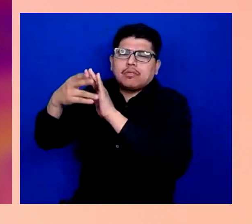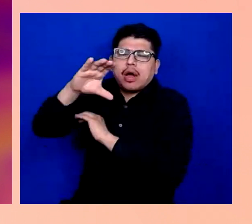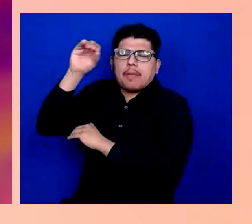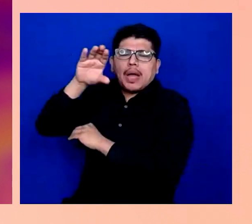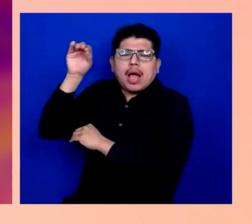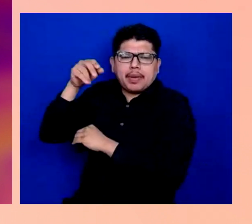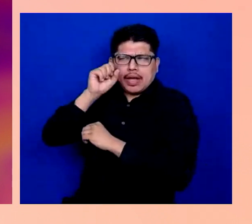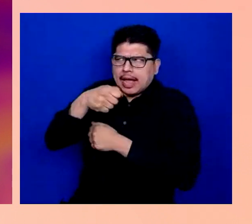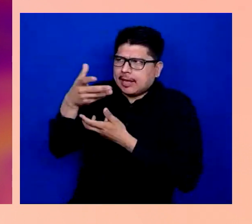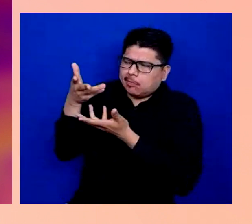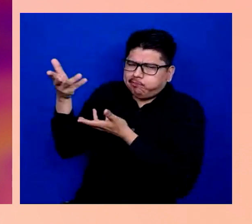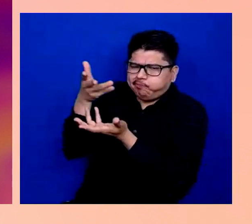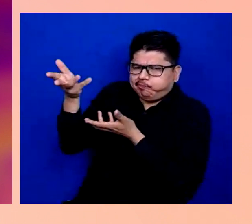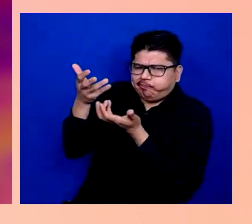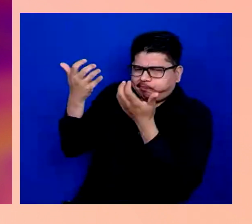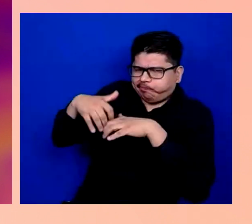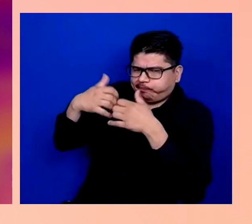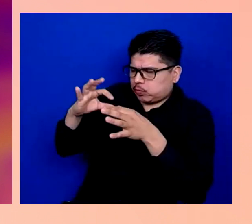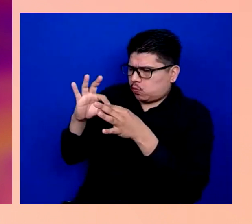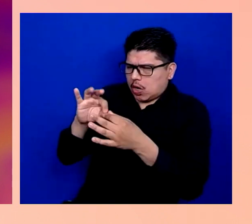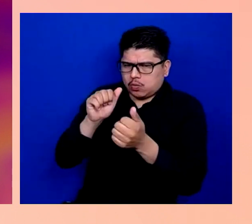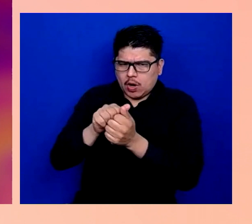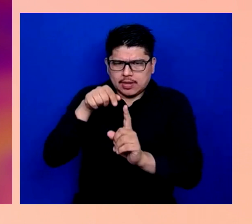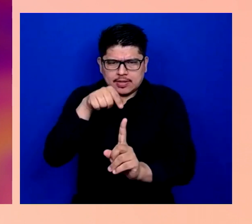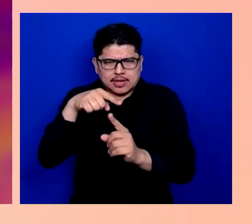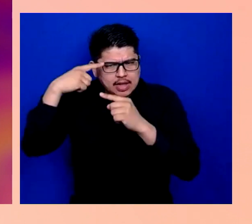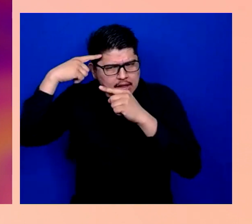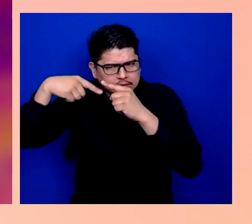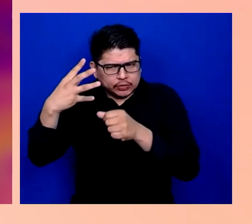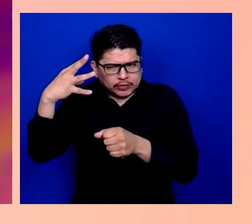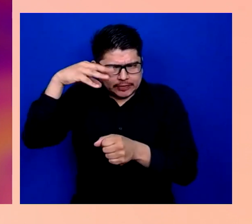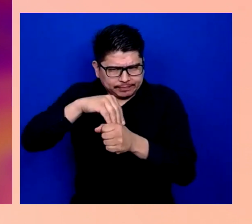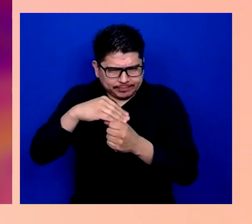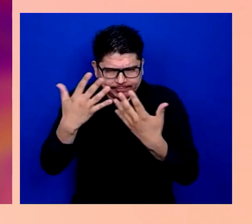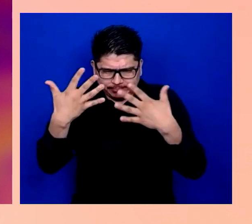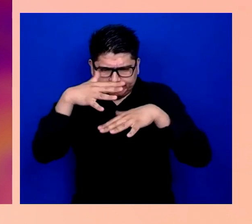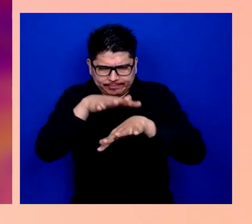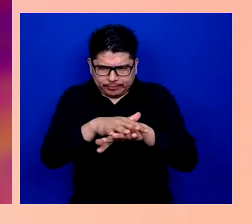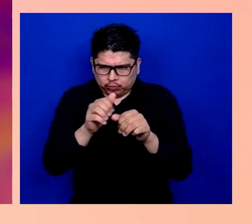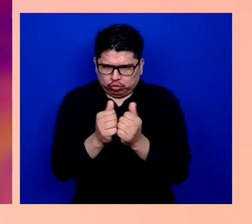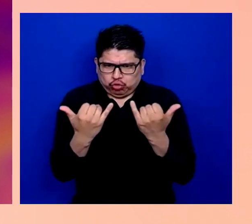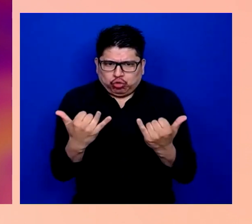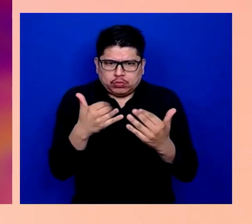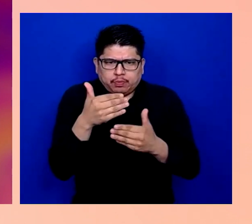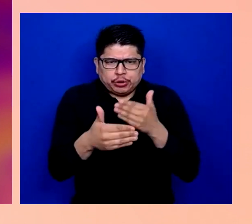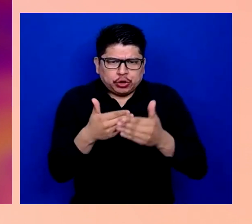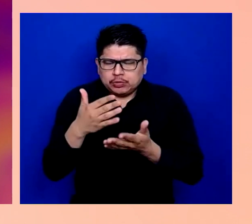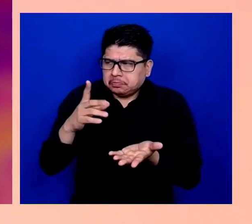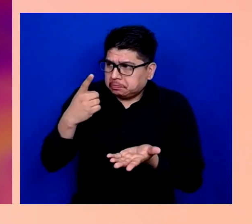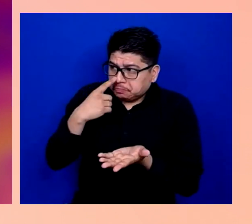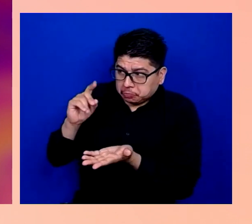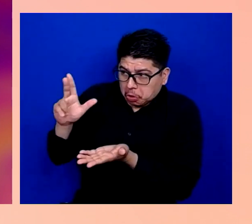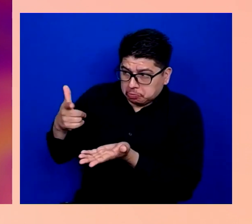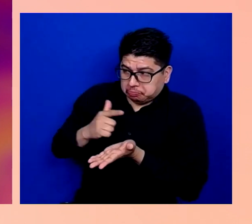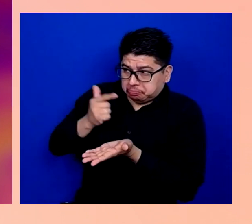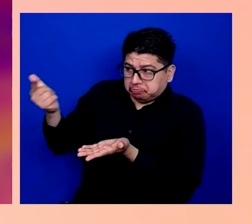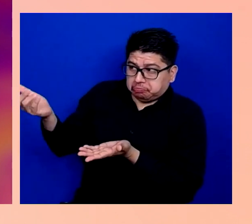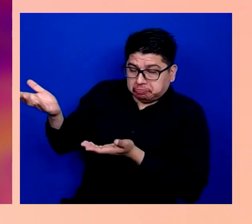and integrate into their current processes? Doug over to you? Yeah, that's an interesting question.